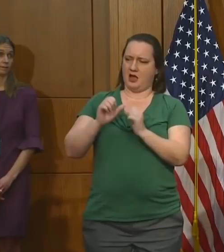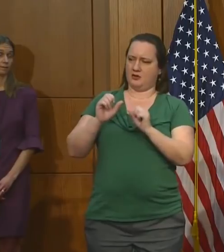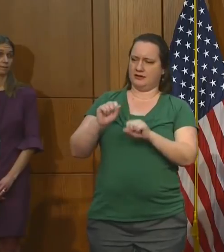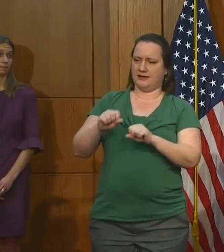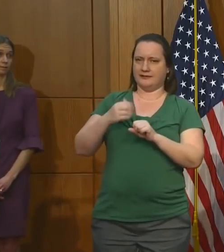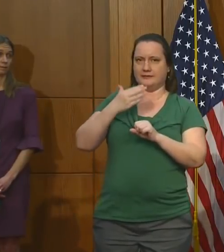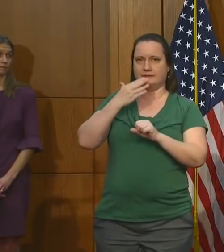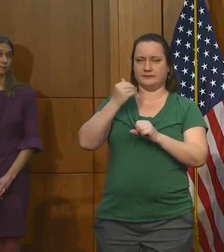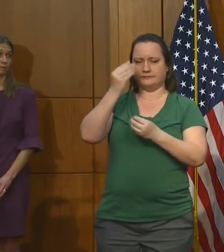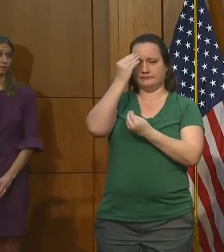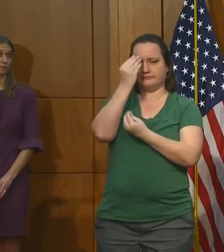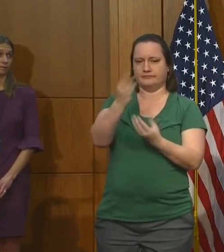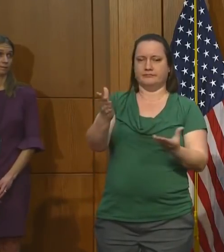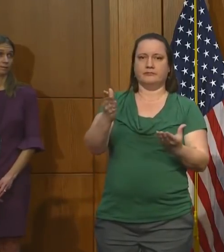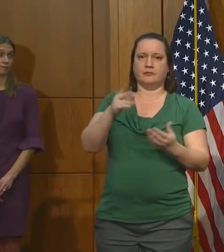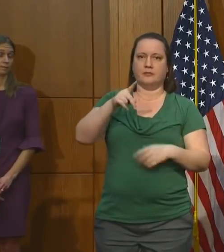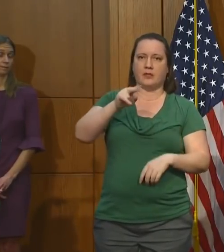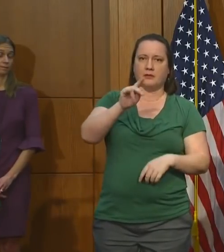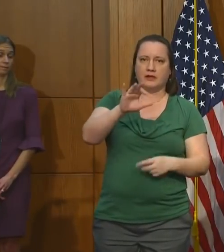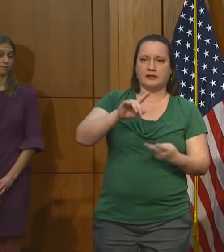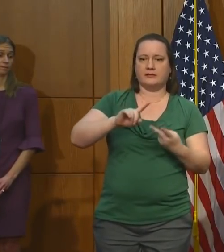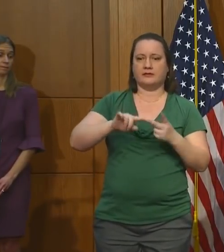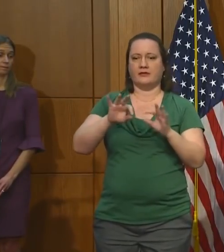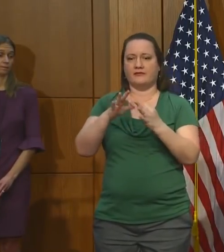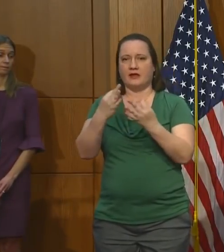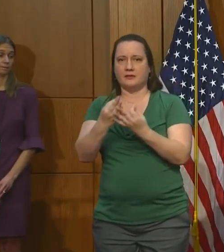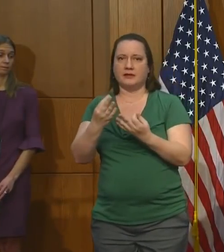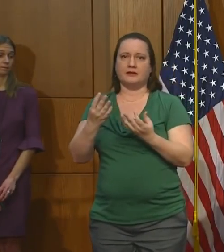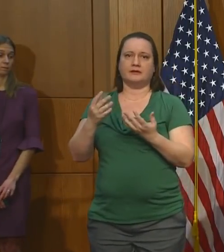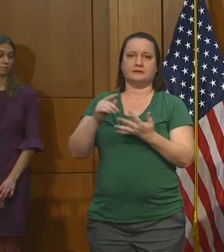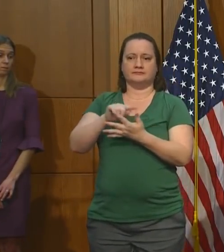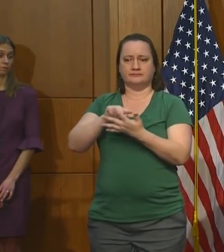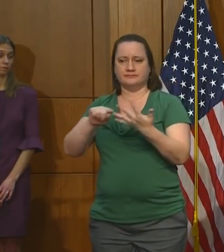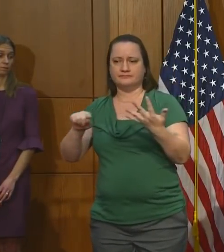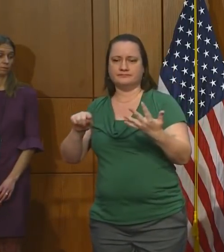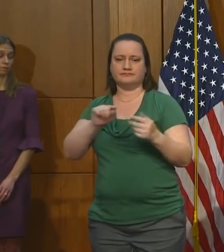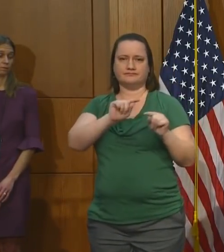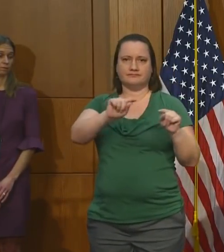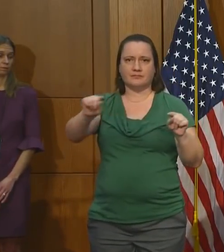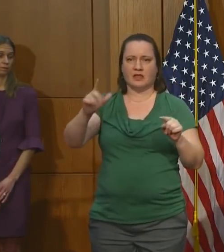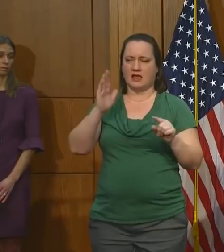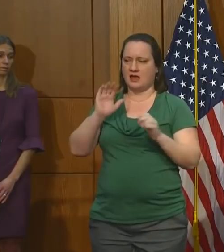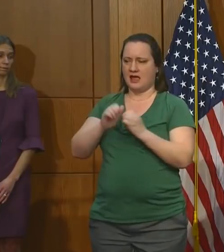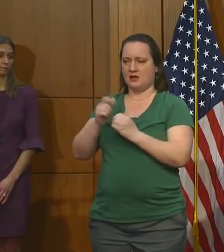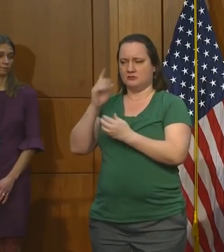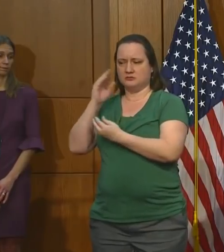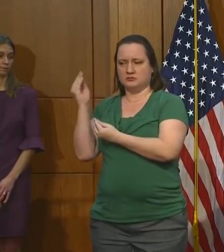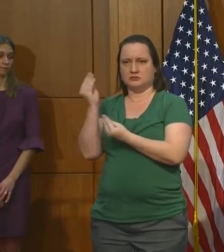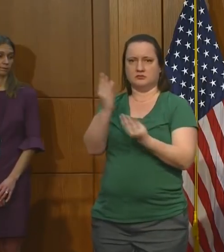KNOW AND ASK THOSE QUESTIONS HOW CAN WE GET MORE TRANSPARENCY HOW CAN WE LET THE PUBLIC HOW WE CAN WE LET LOVED